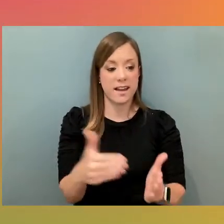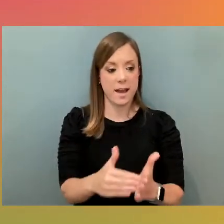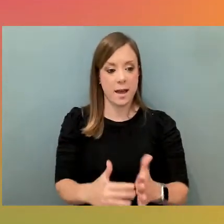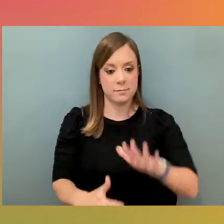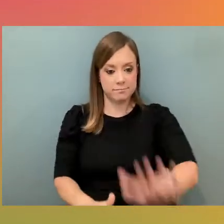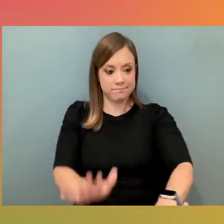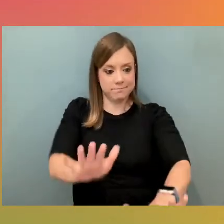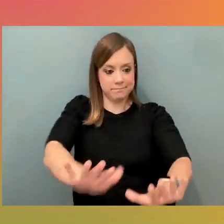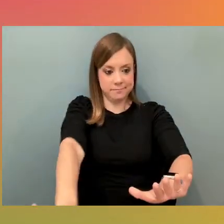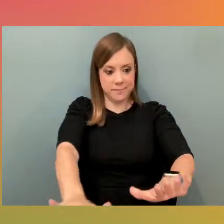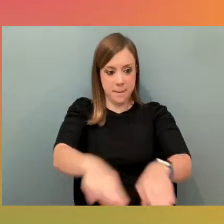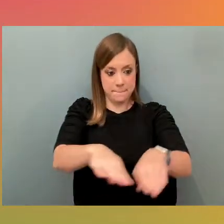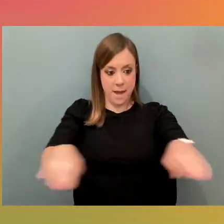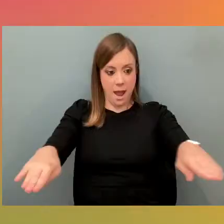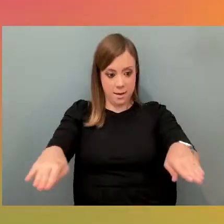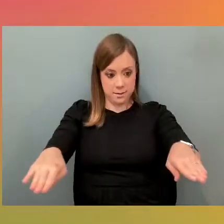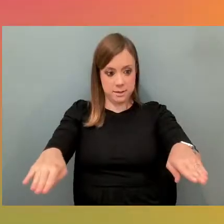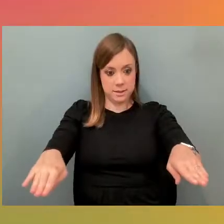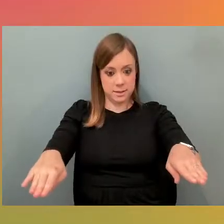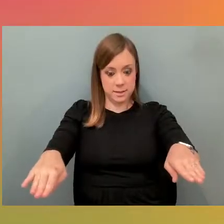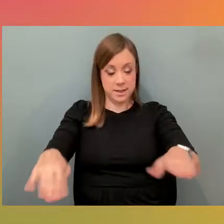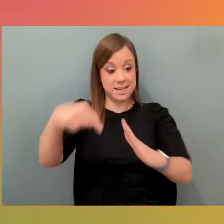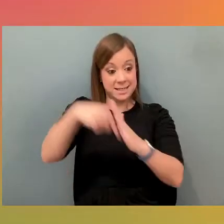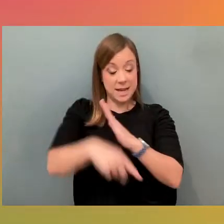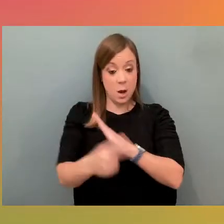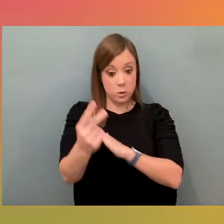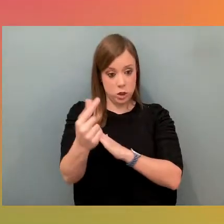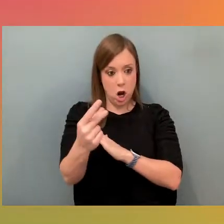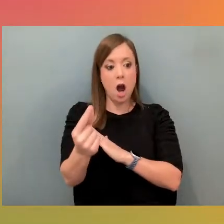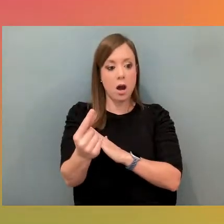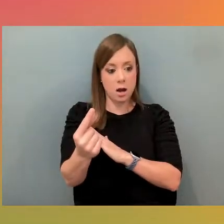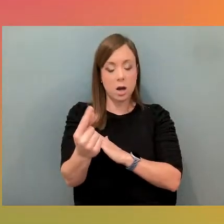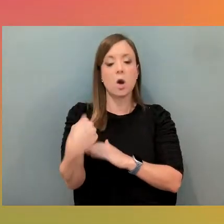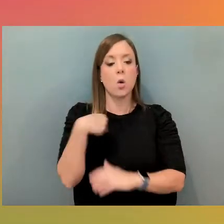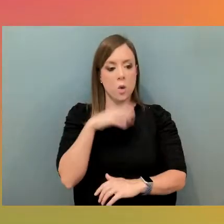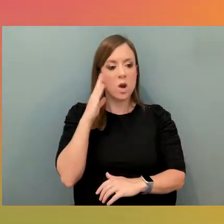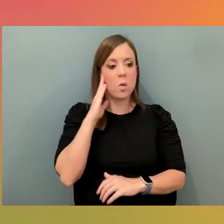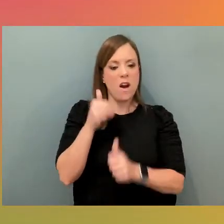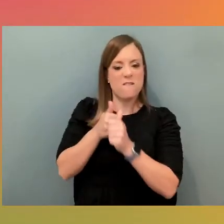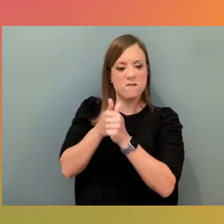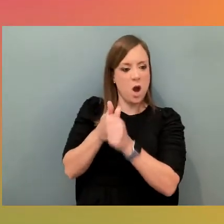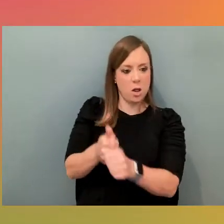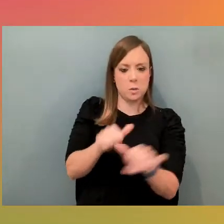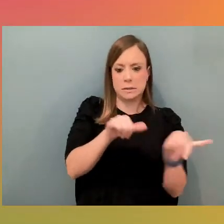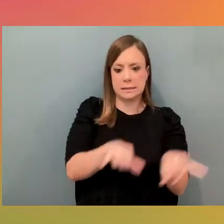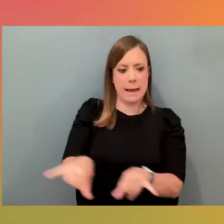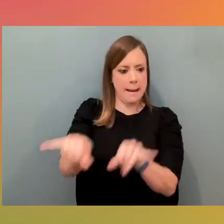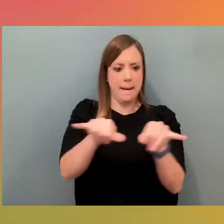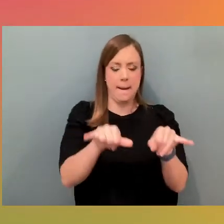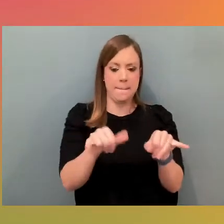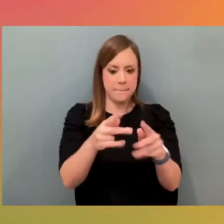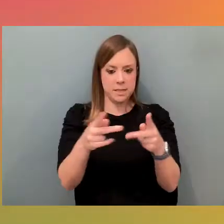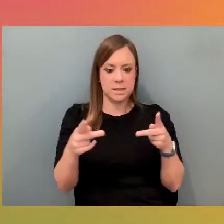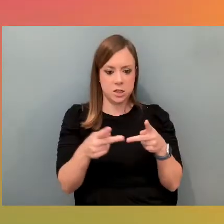AND EXHALE. TAKE YOUR HANDS TO THE MAT. STEP BACK DOWNWARD FACING DOG. FOR THE SAKE OF CONSISTENCY, WE